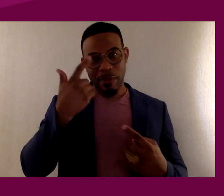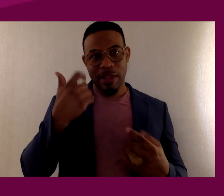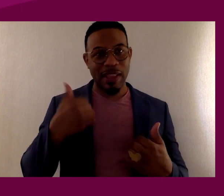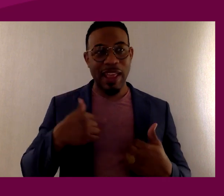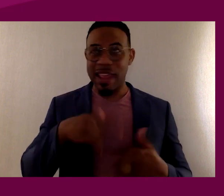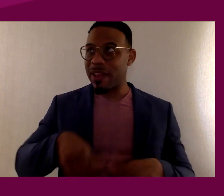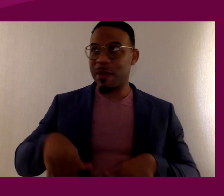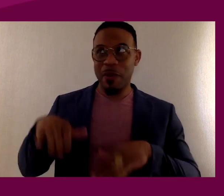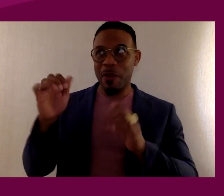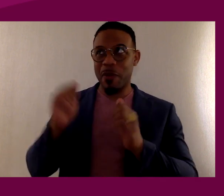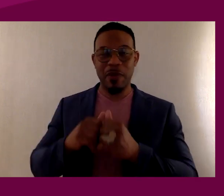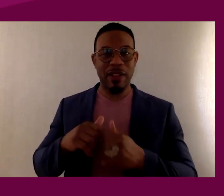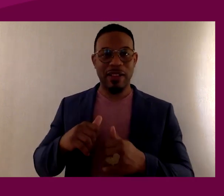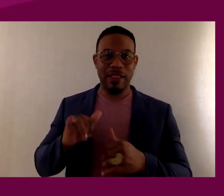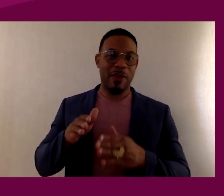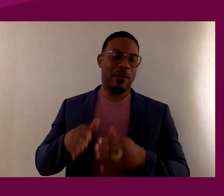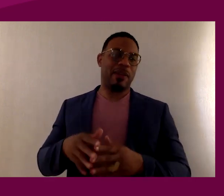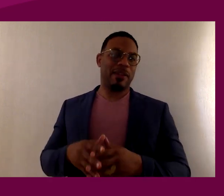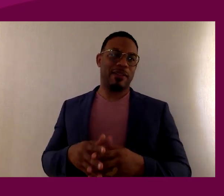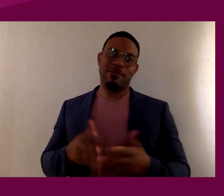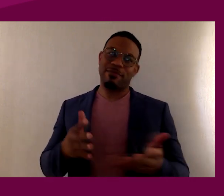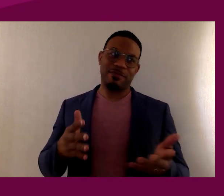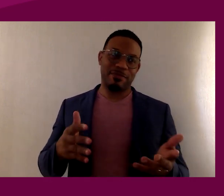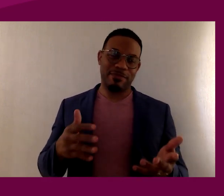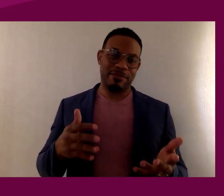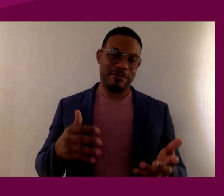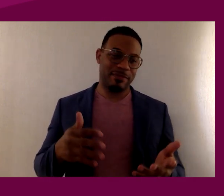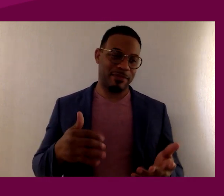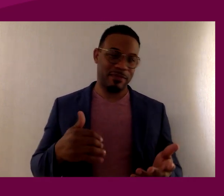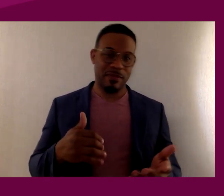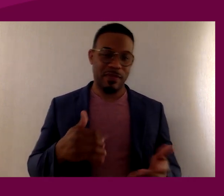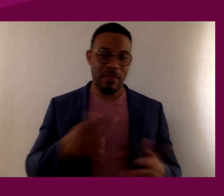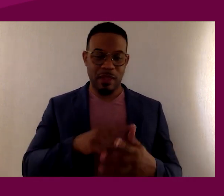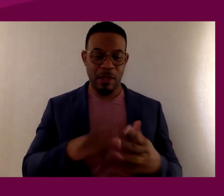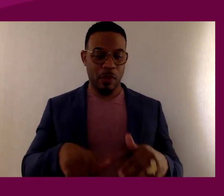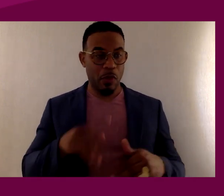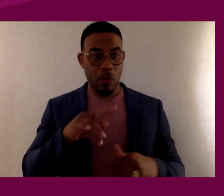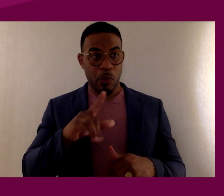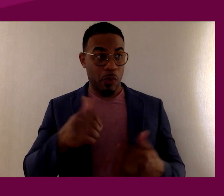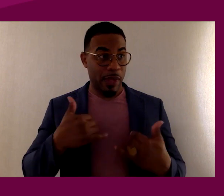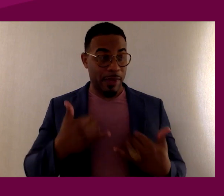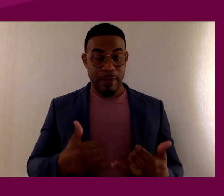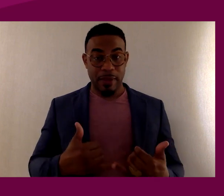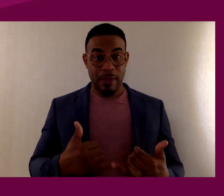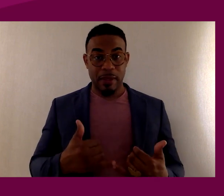a new way that I can't think of because I didn't grow up with them that way. I didn't grow up with